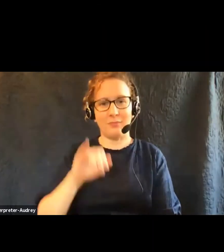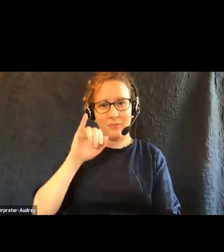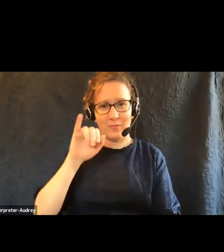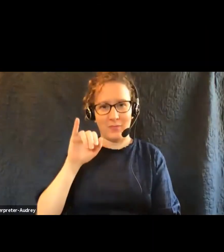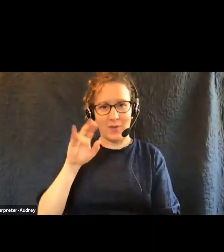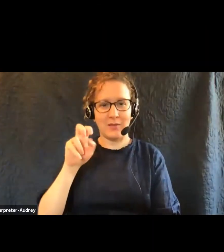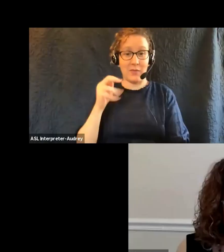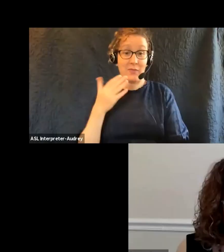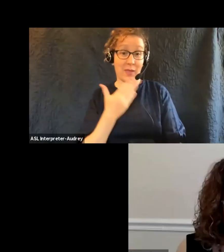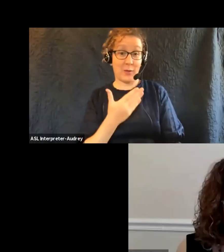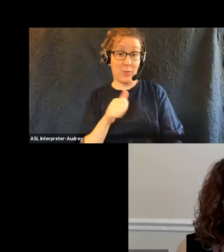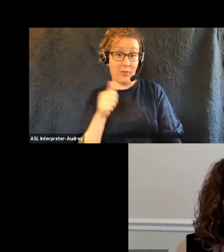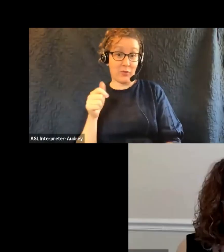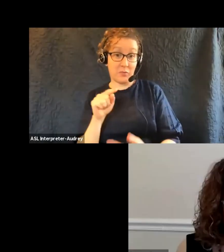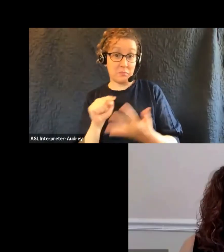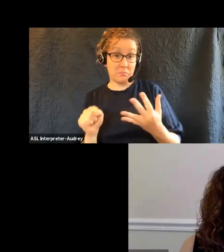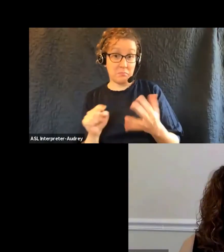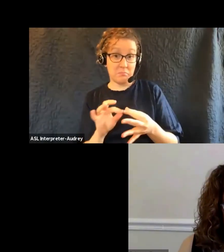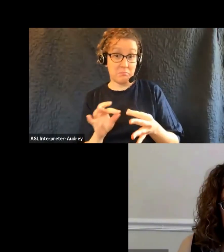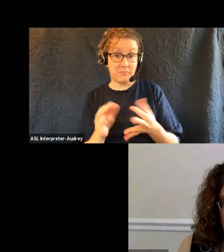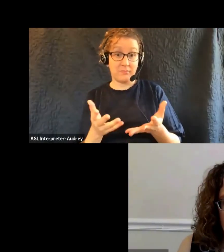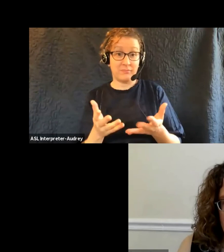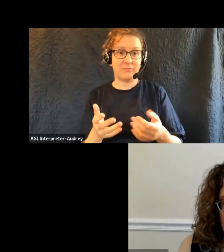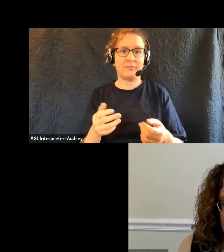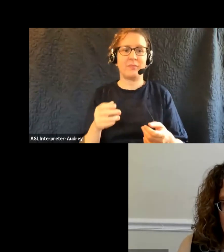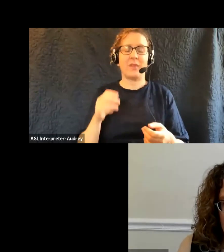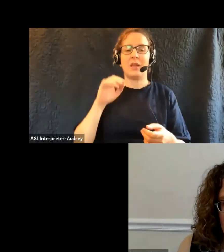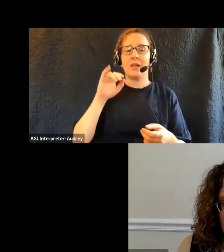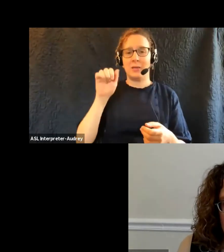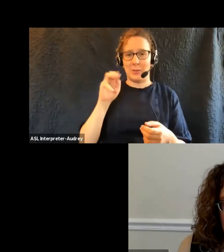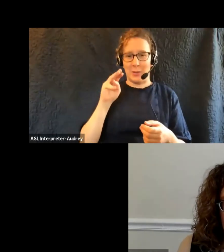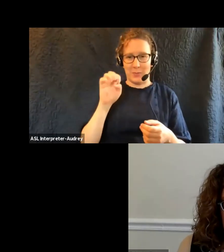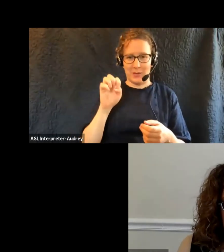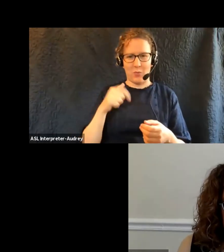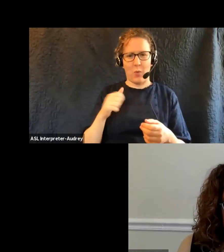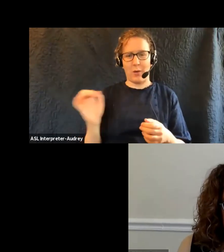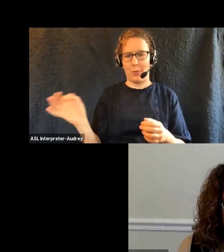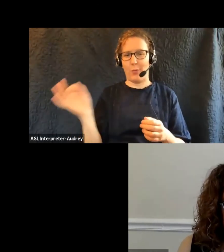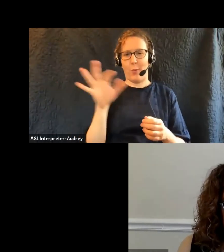Are there any other-- >> JAMIE HERRERA: Also can I throw out the,